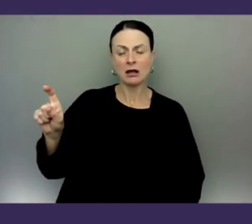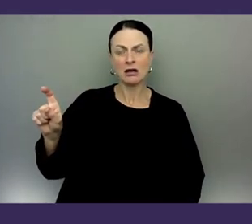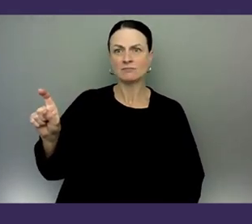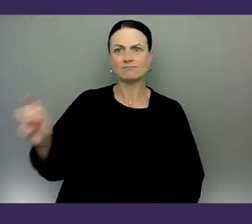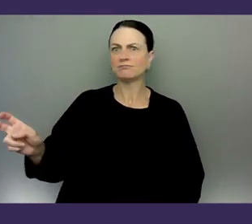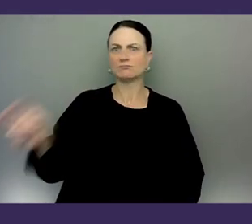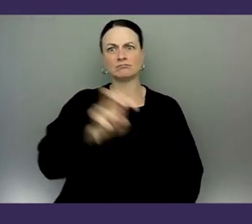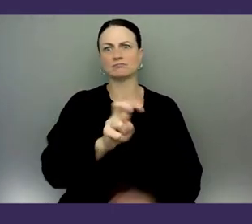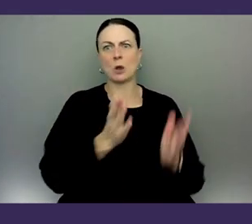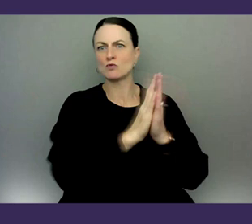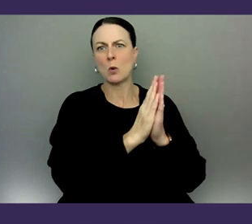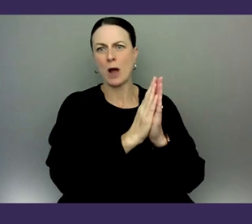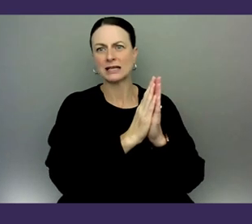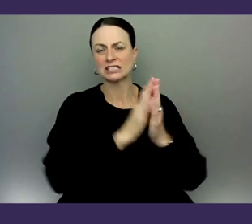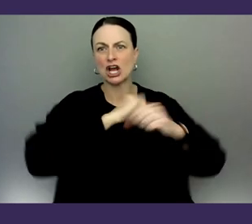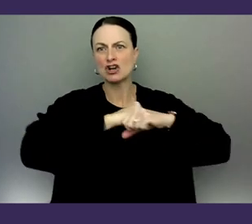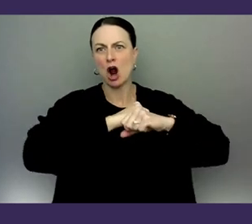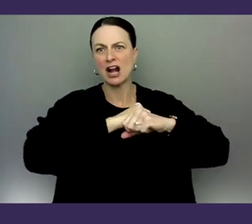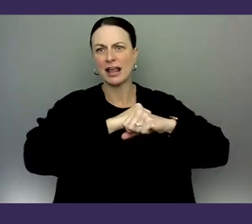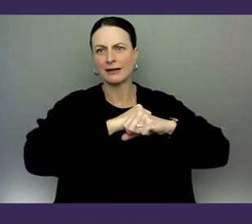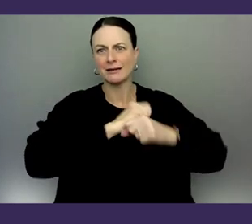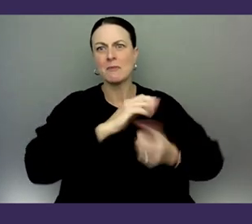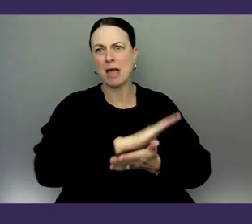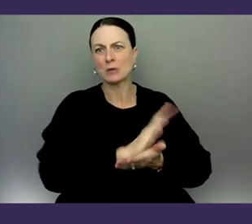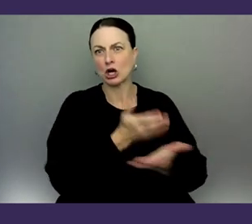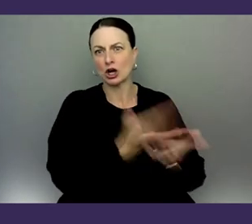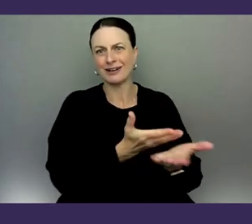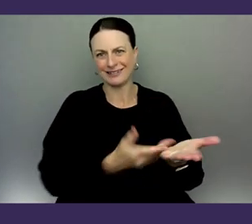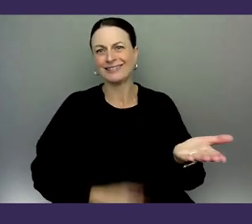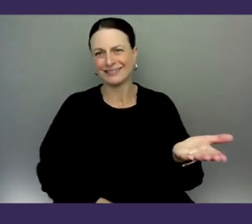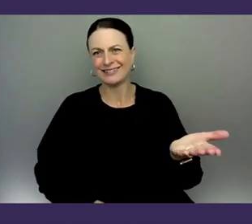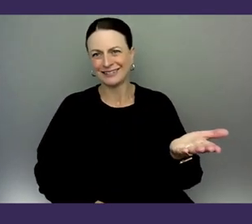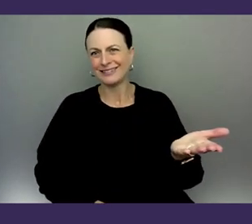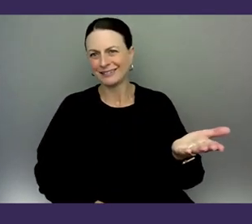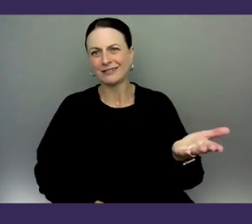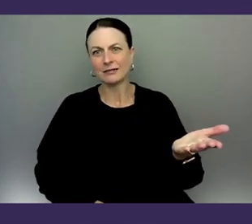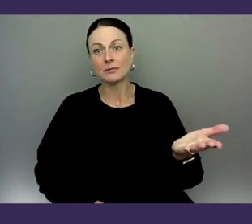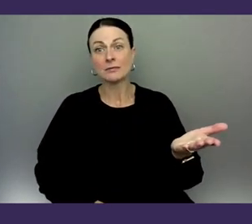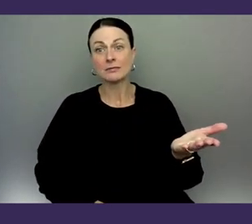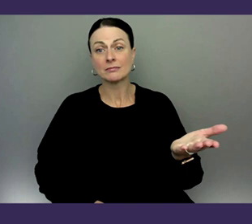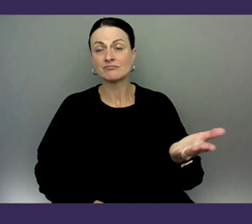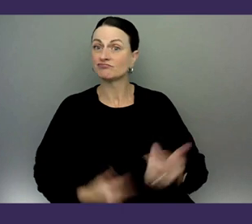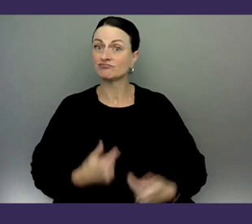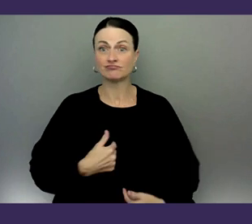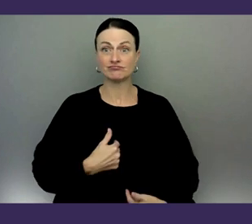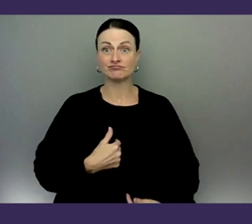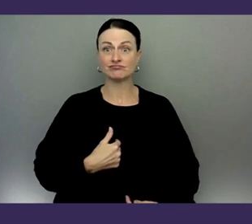of guardianship paperwork, and the only thing that I needed to show